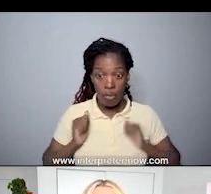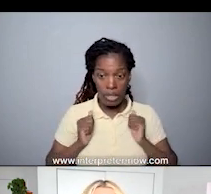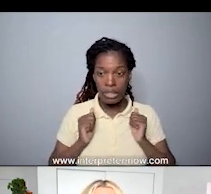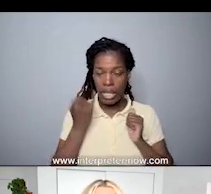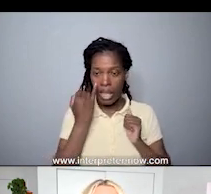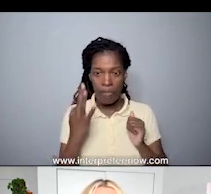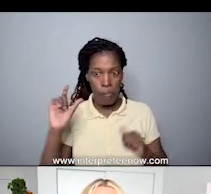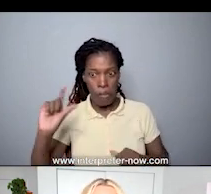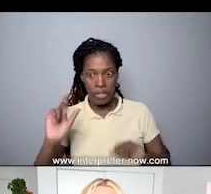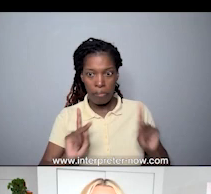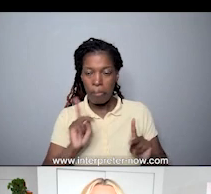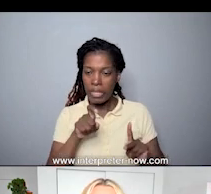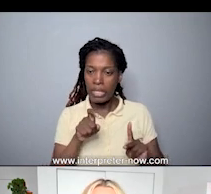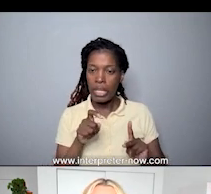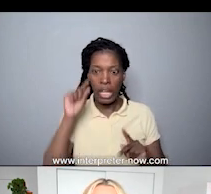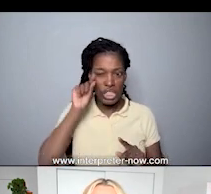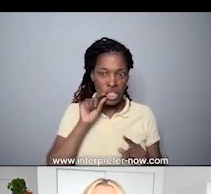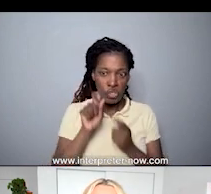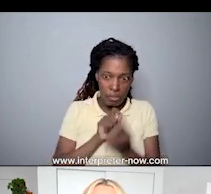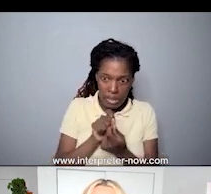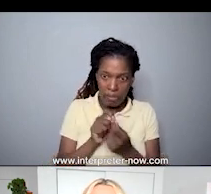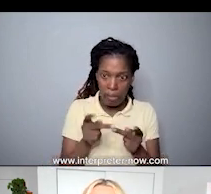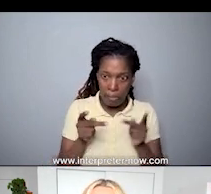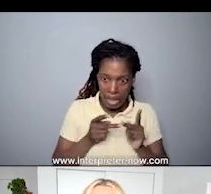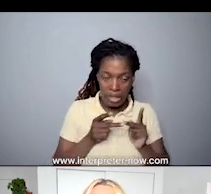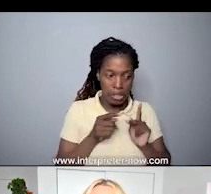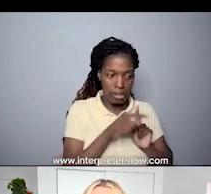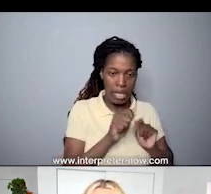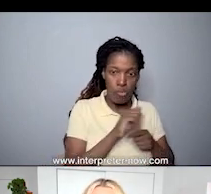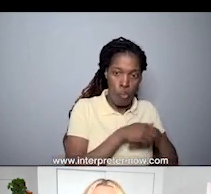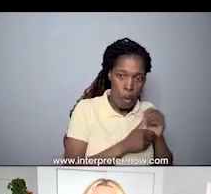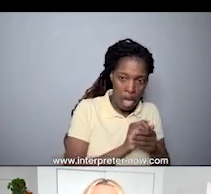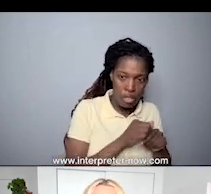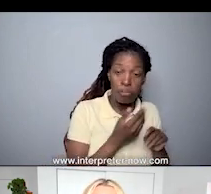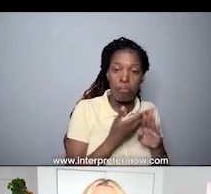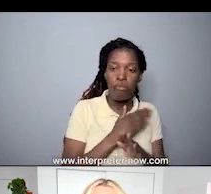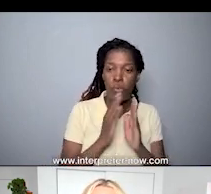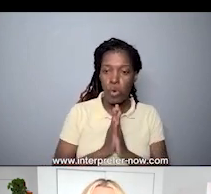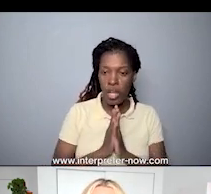So it's important to create spaces where Muslim people also have the space that they need.